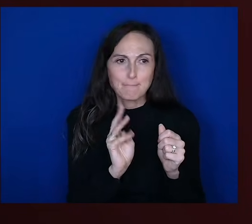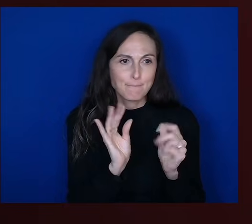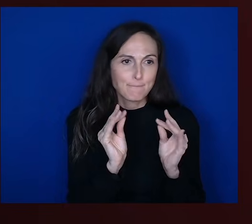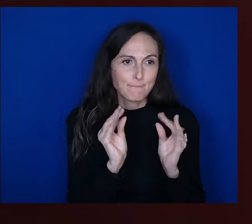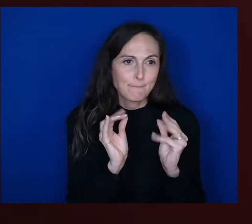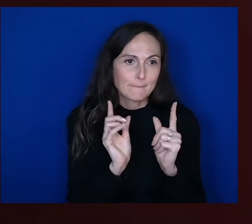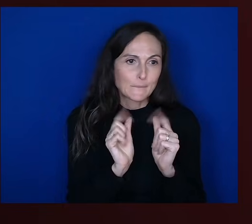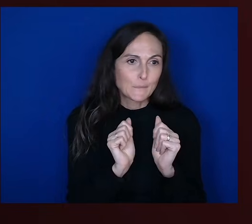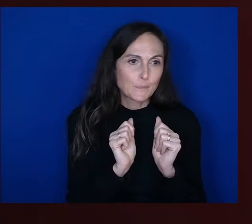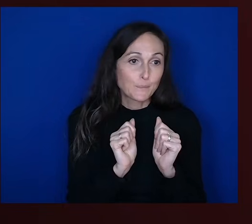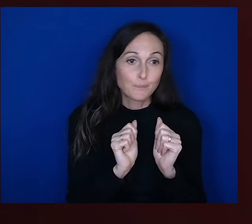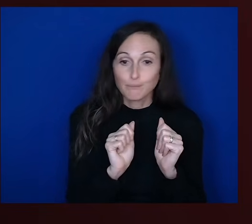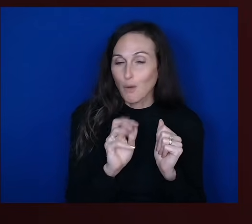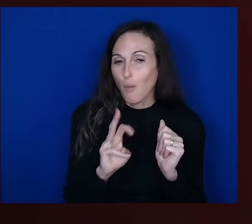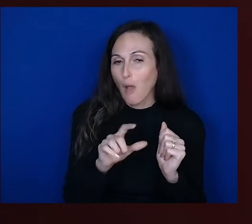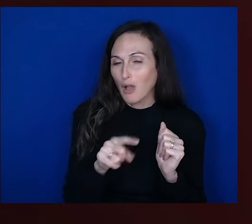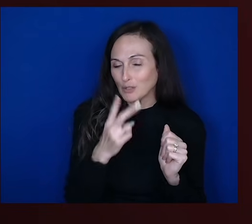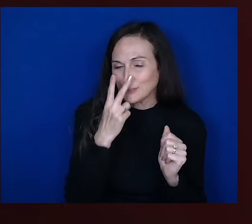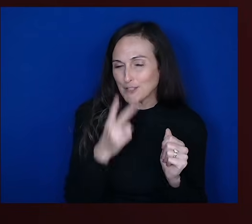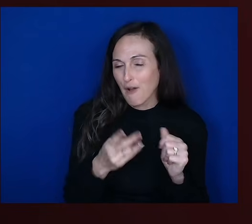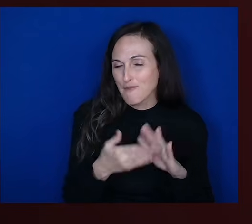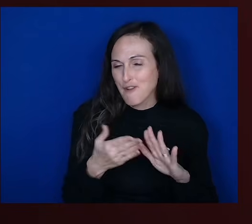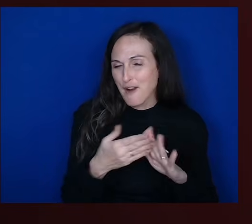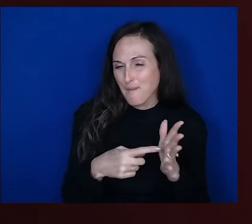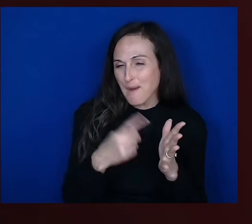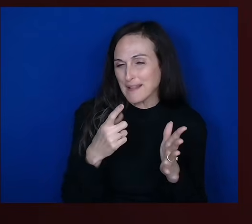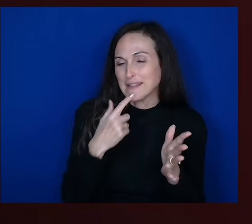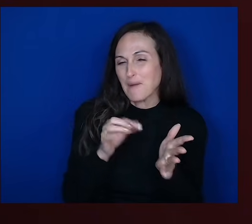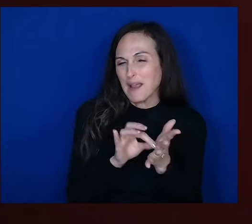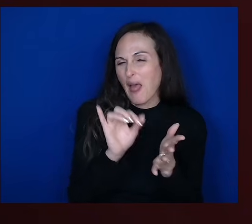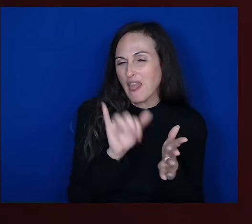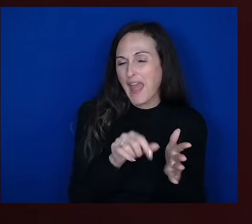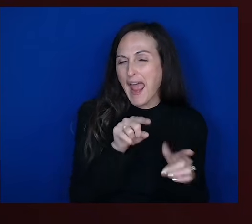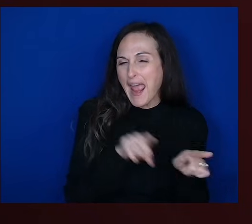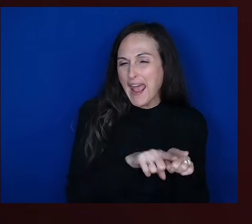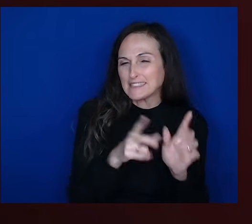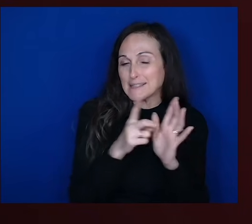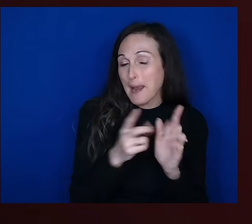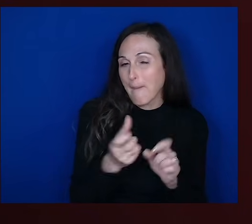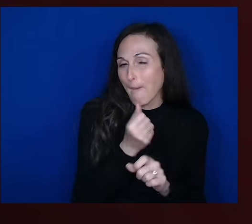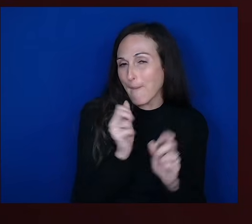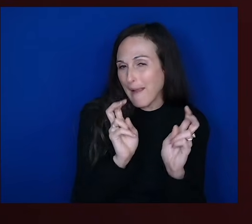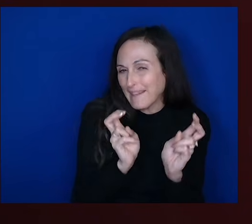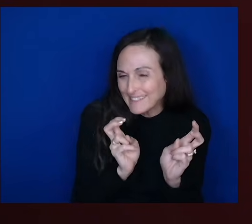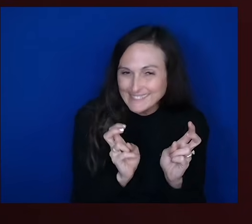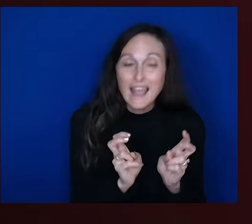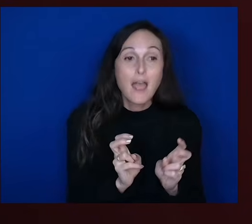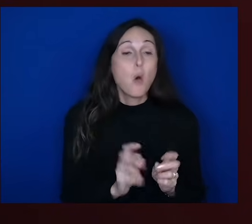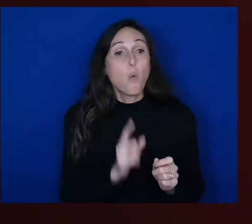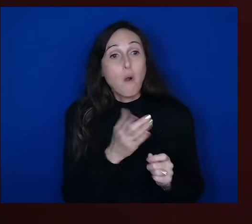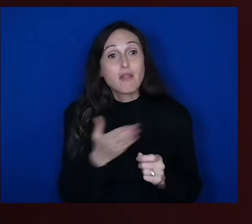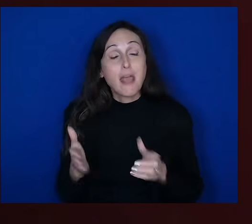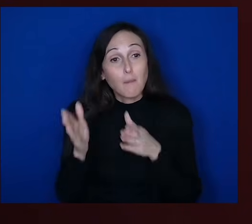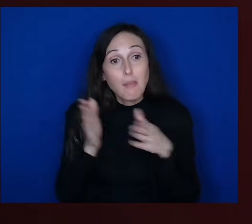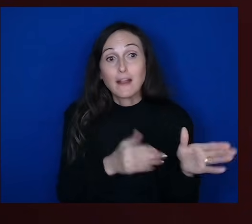Well, you saw it running once, so I'm going to count this still as a demo win. The one thing that I was going to show is that it actually allows me to